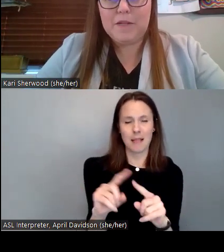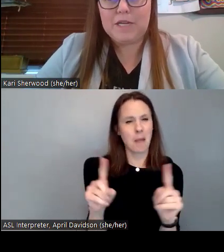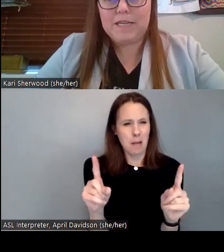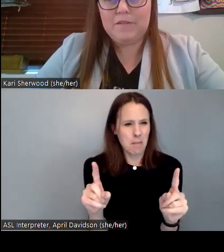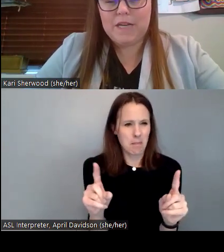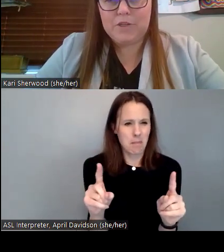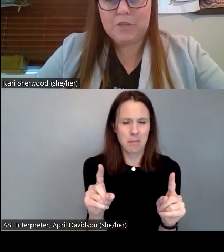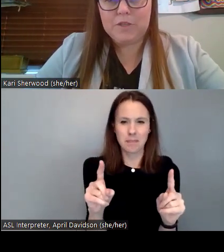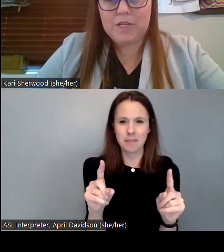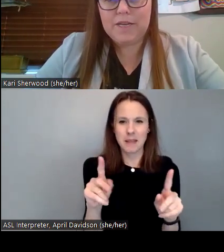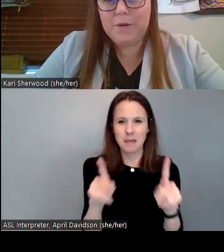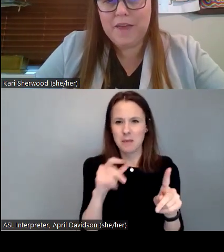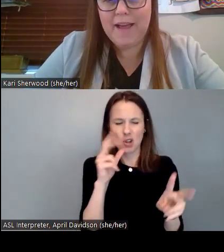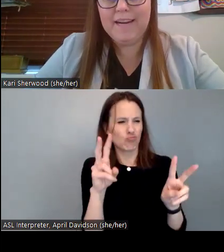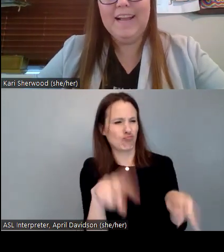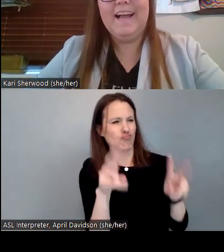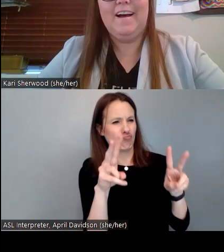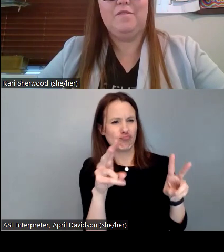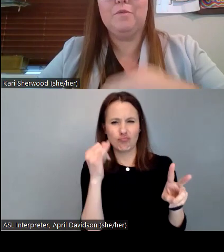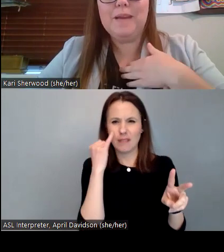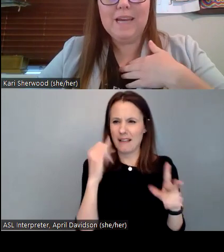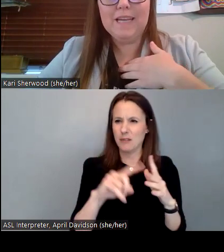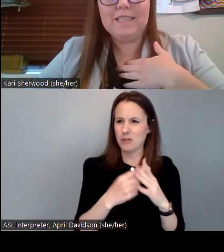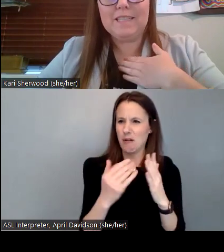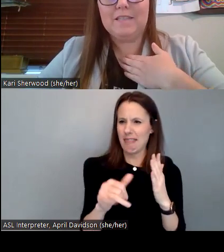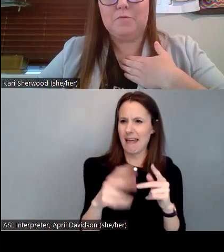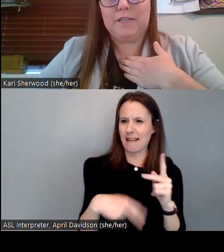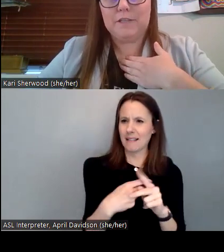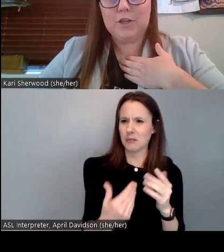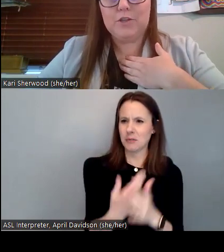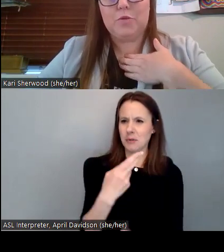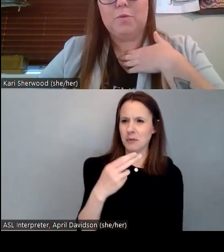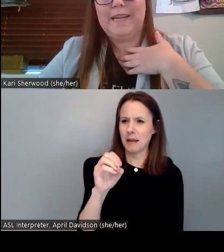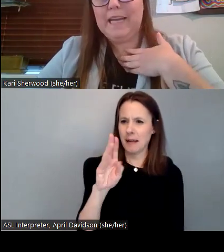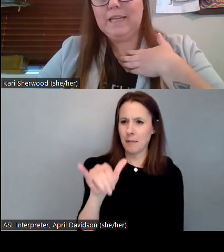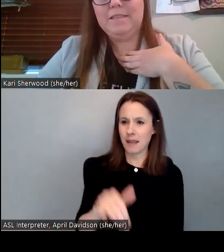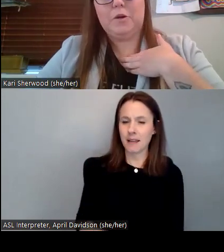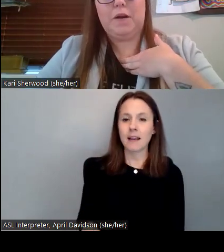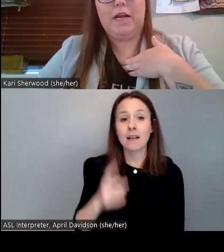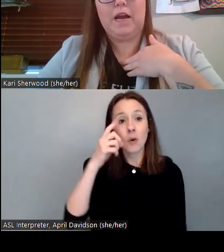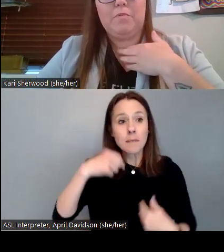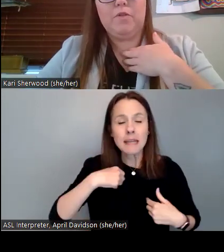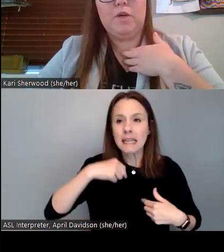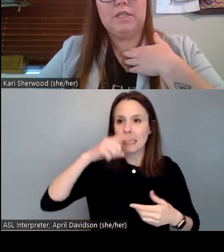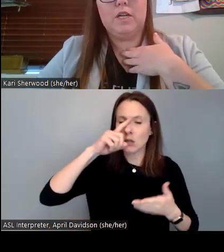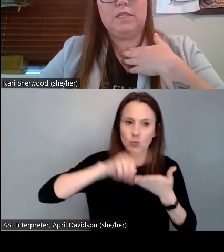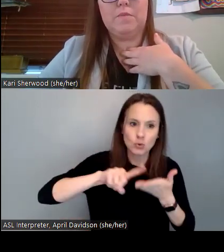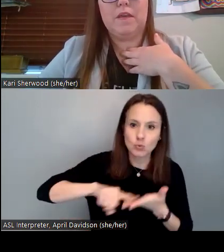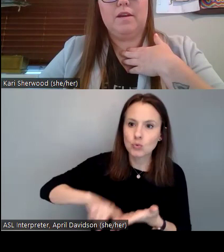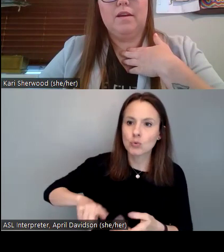a lot of danger associated with that. For me, it's research or reading. So when I get hyperfocused on something,